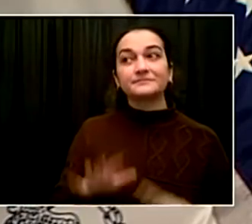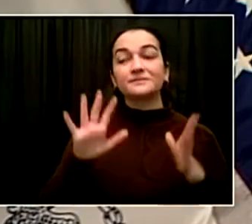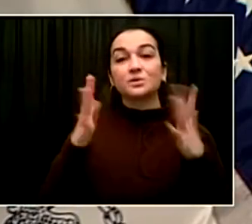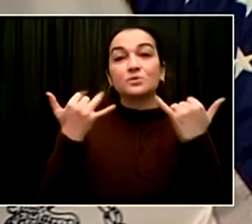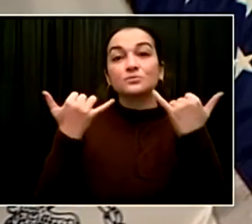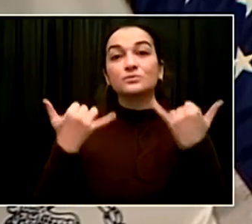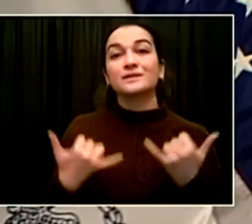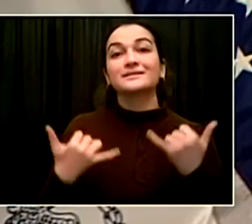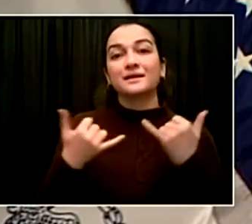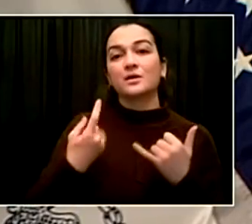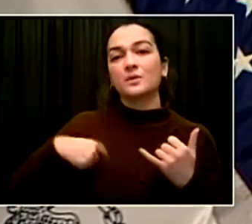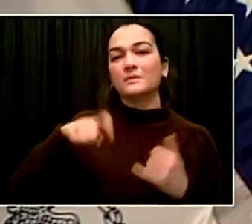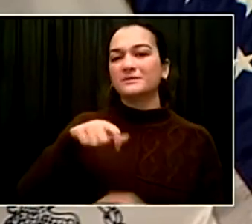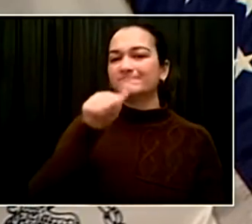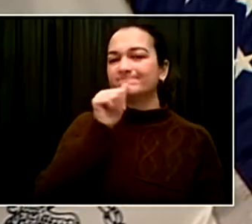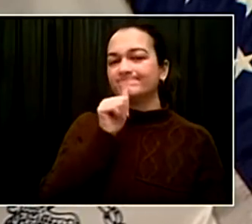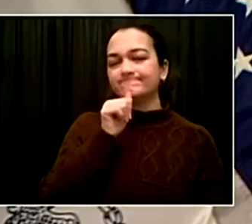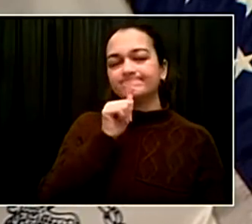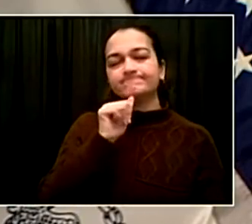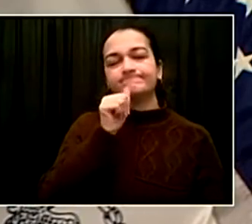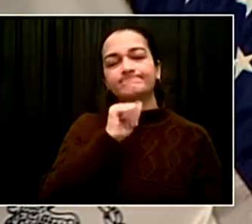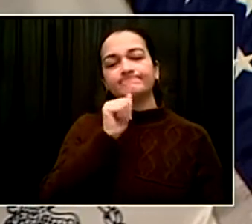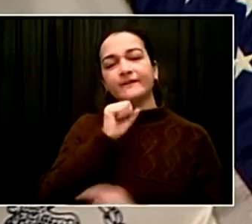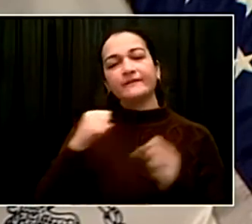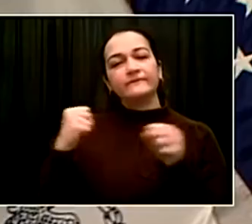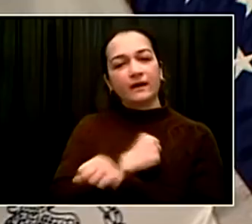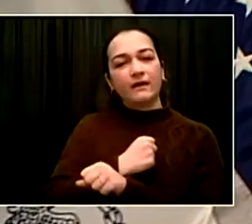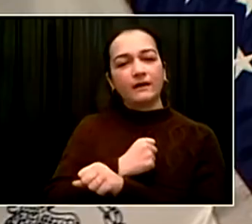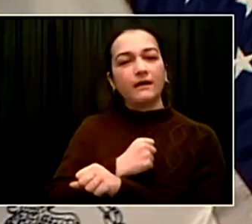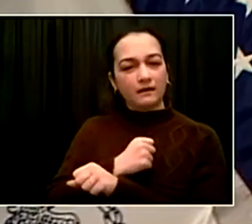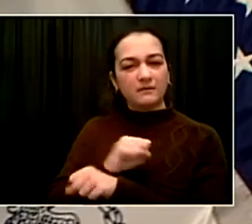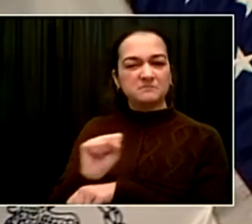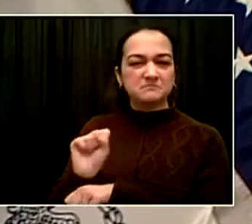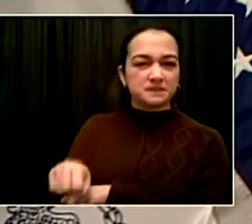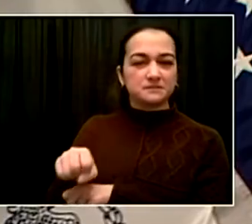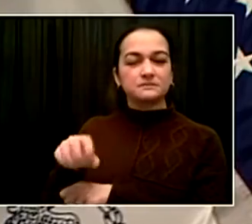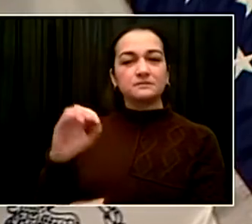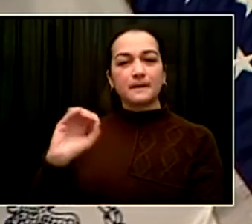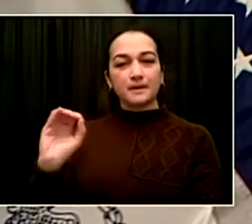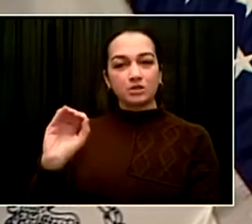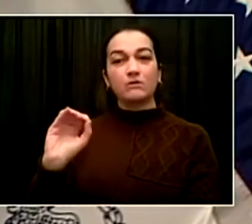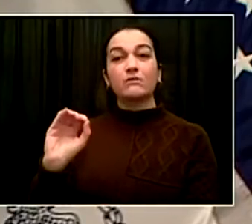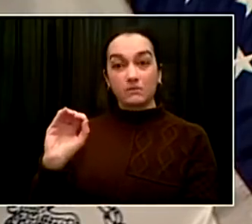WE'LL GET THROUGH THIS AND